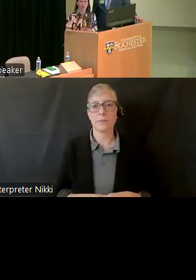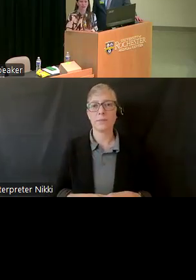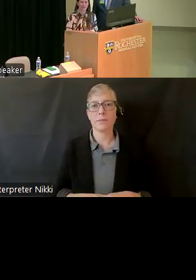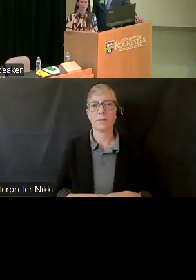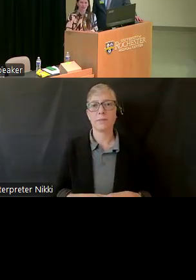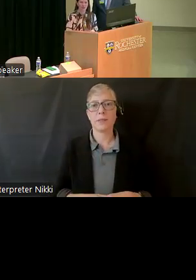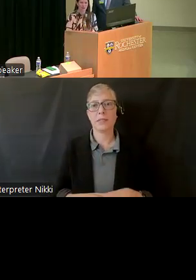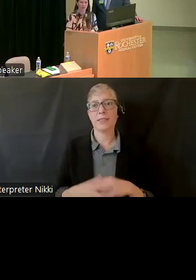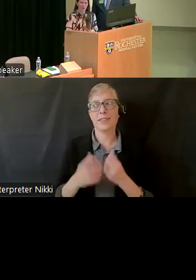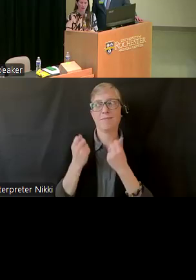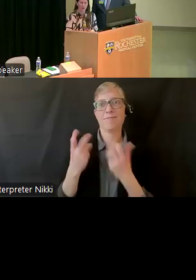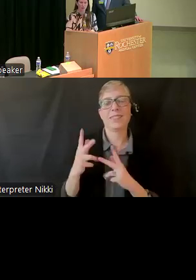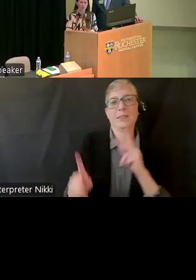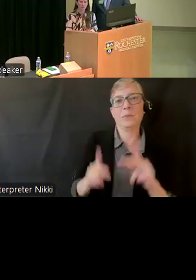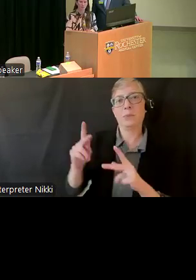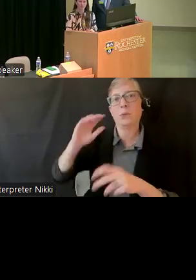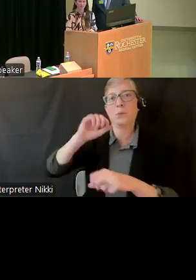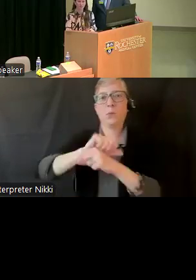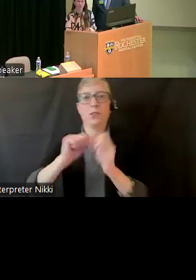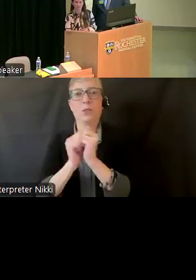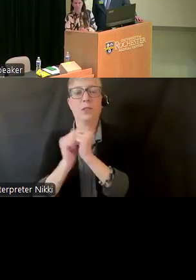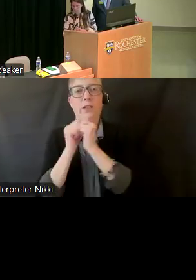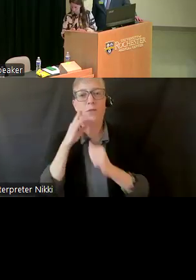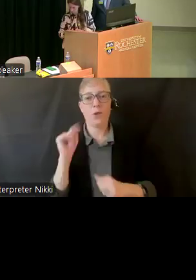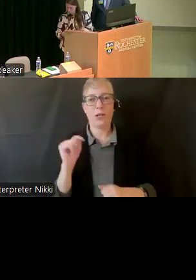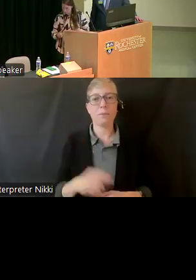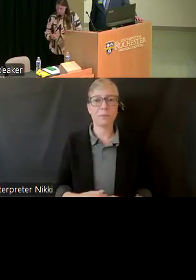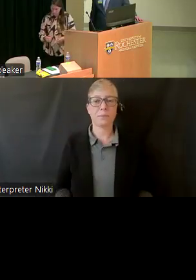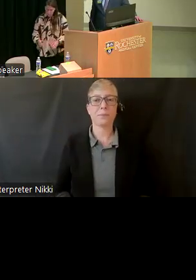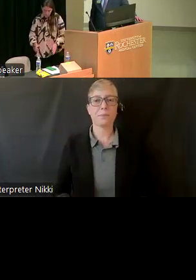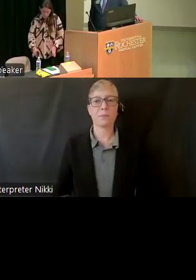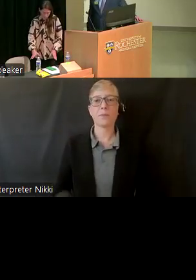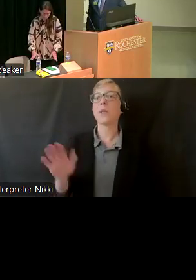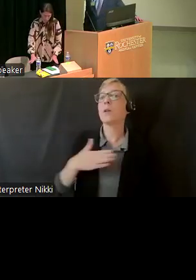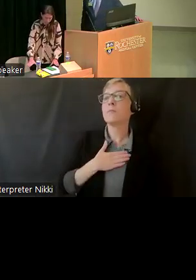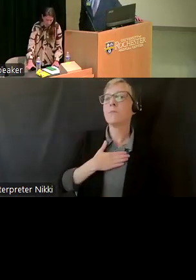working together to do this including leadership yeah I I appreciate that i also know um there